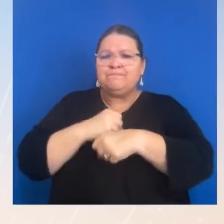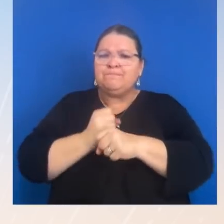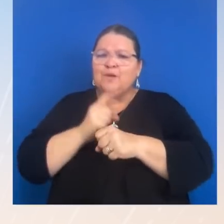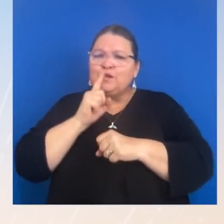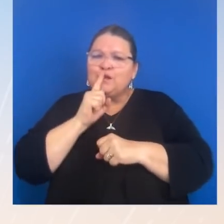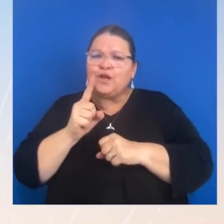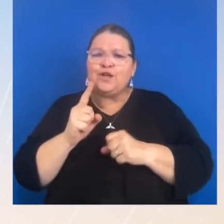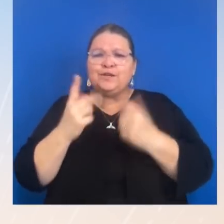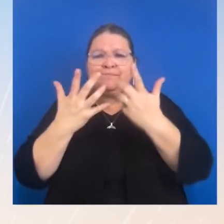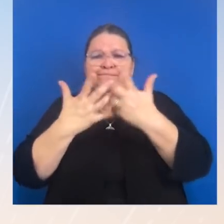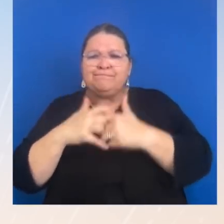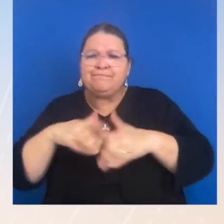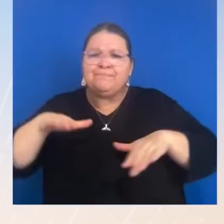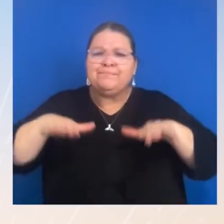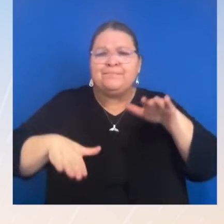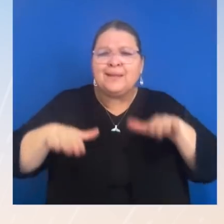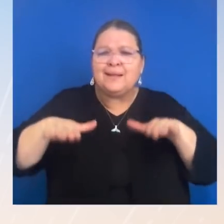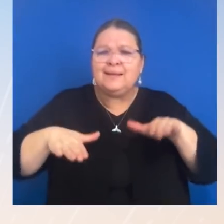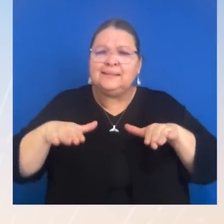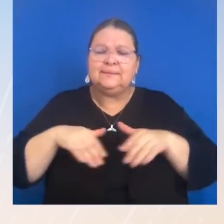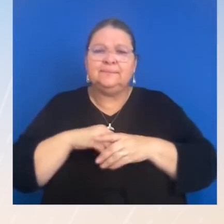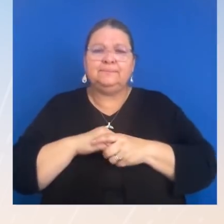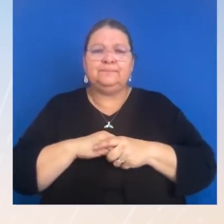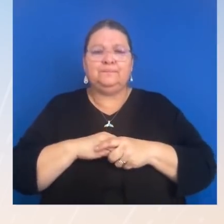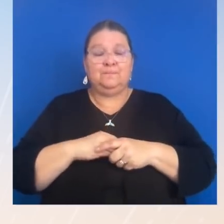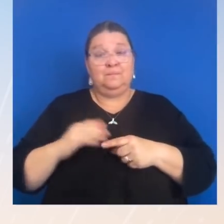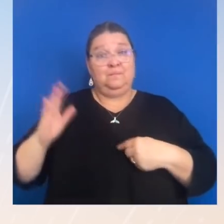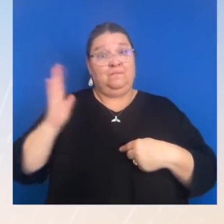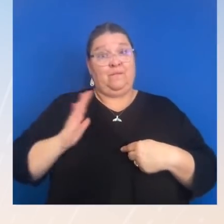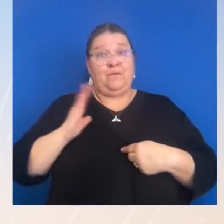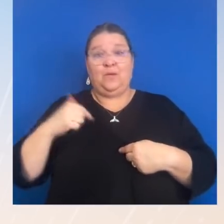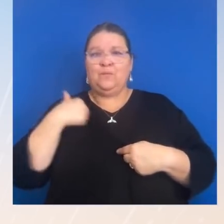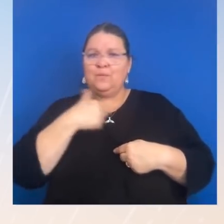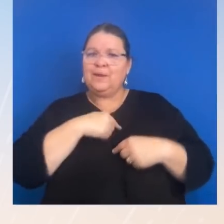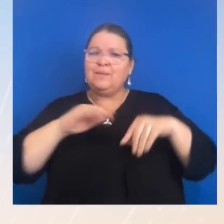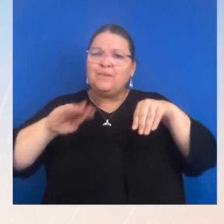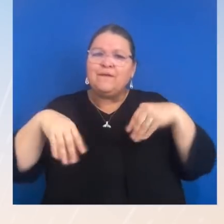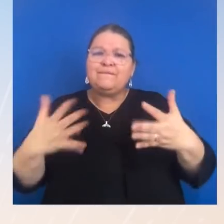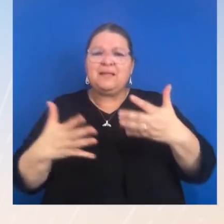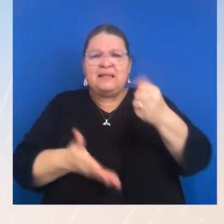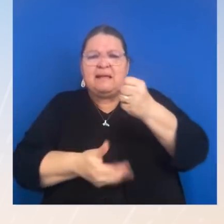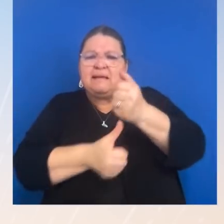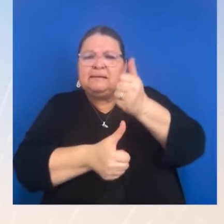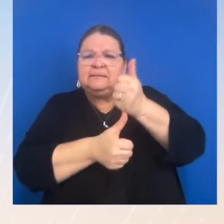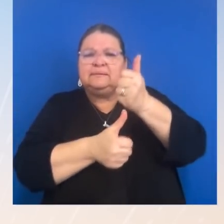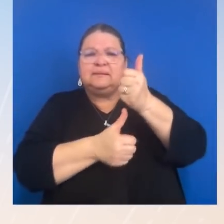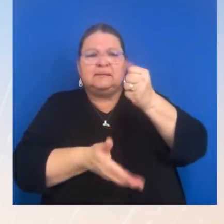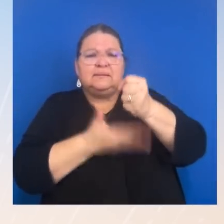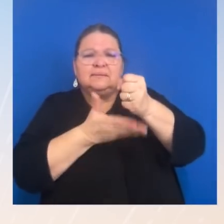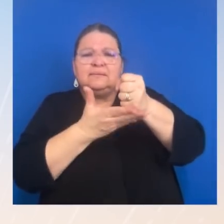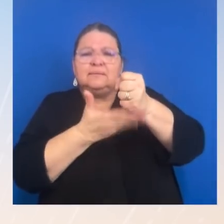but I don't believe that there's a new assistance package coming today, but that has been part of our engagement with them in the past. Go ahead. Oh, I'm sorry. Did I skip you, Ed?